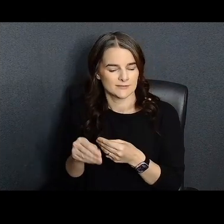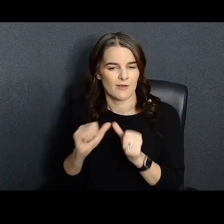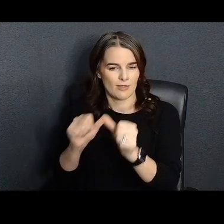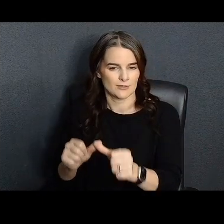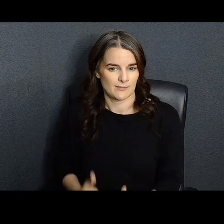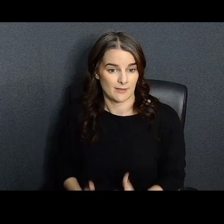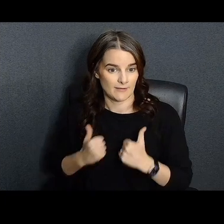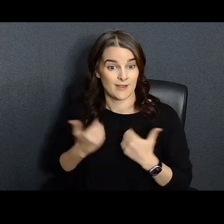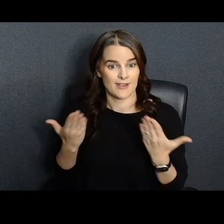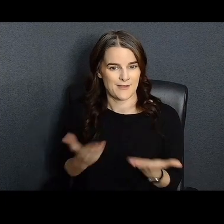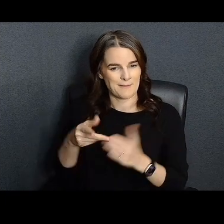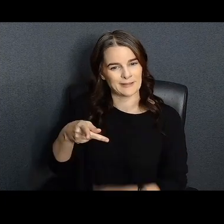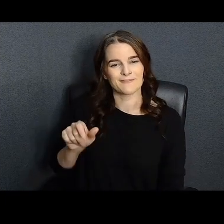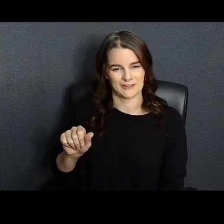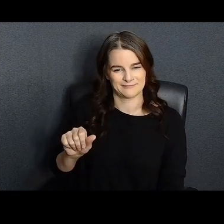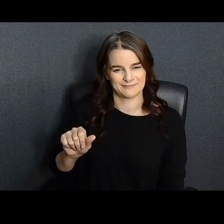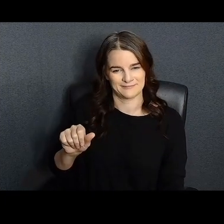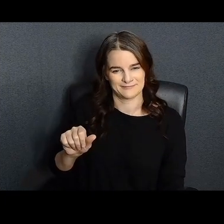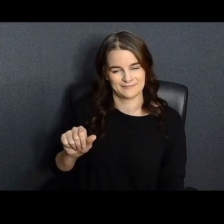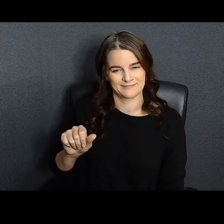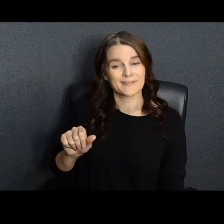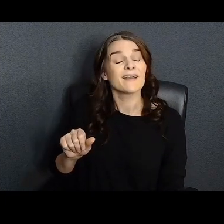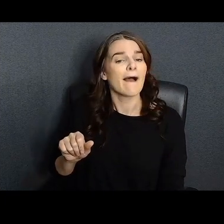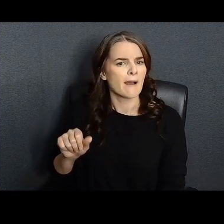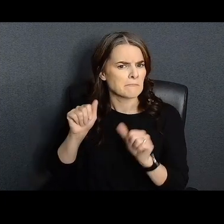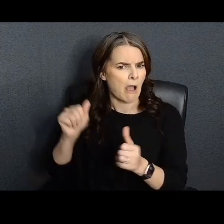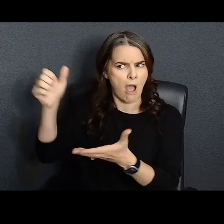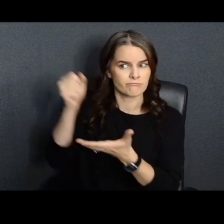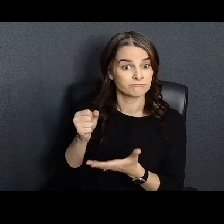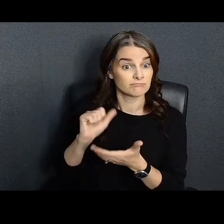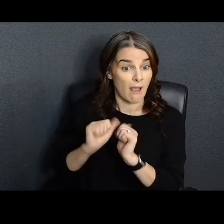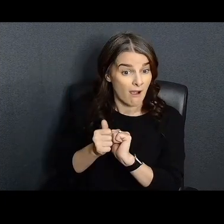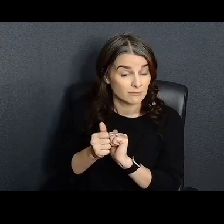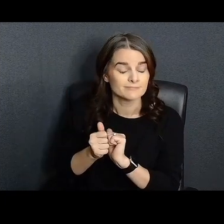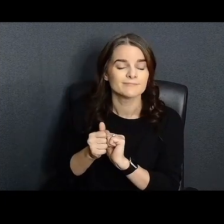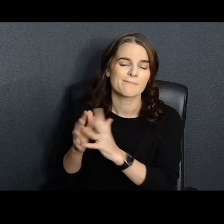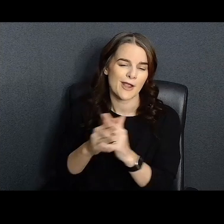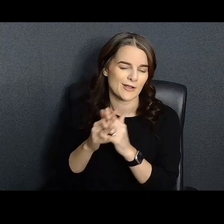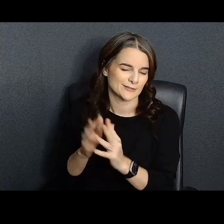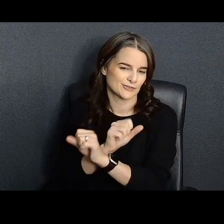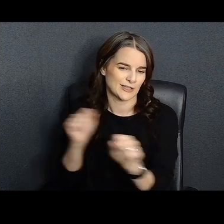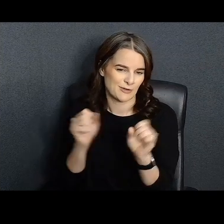Living, here in the Commonwealth of Pennsylvania. It is made possible through funding from the American Rescue